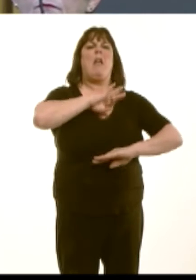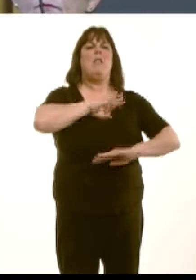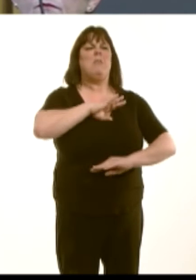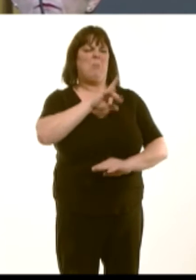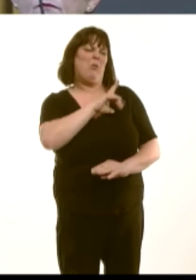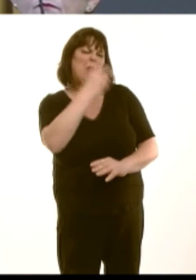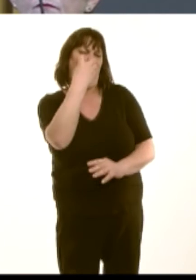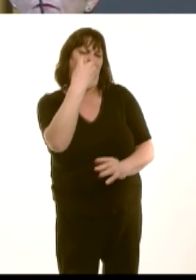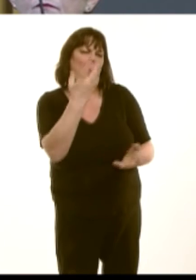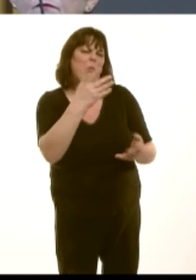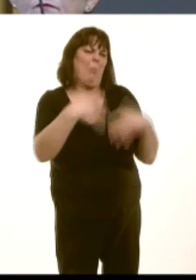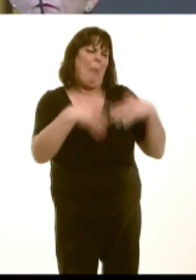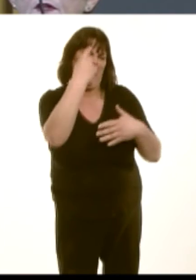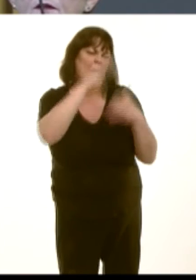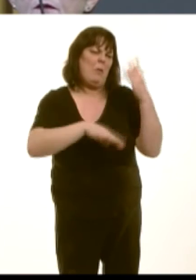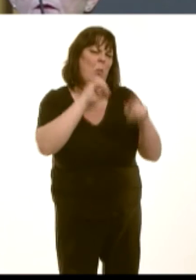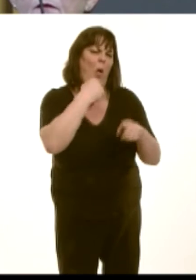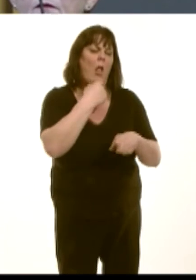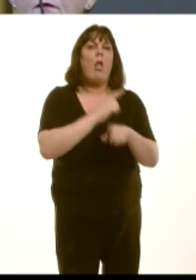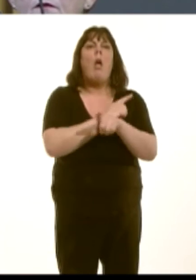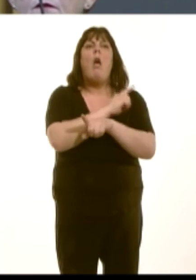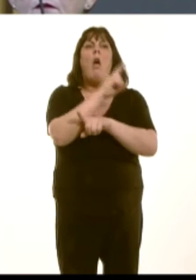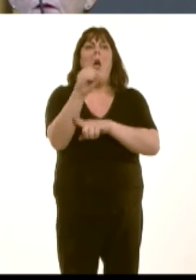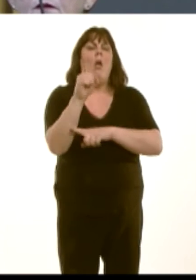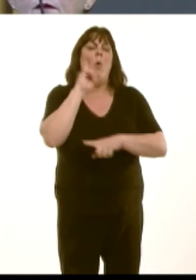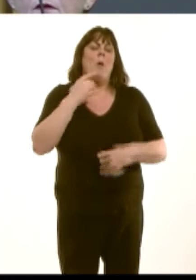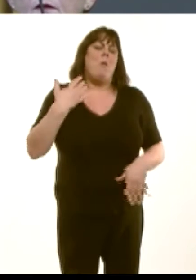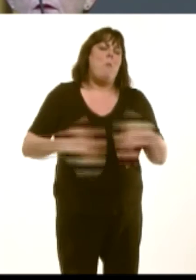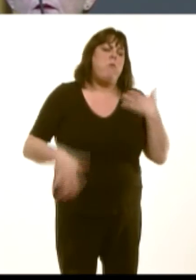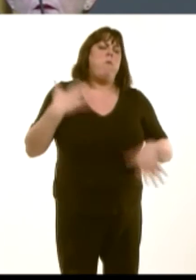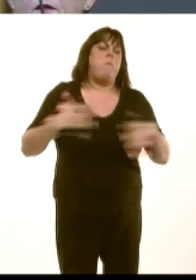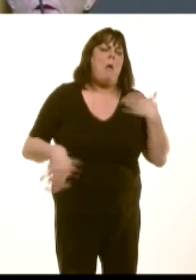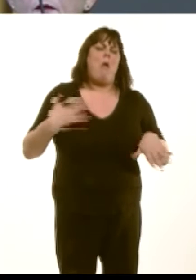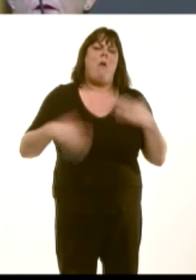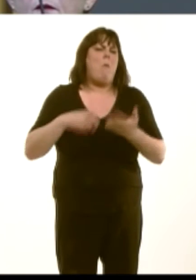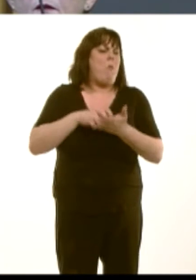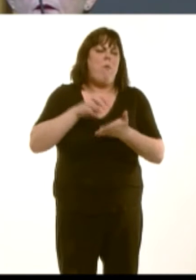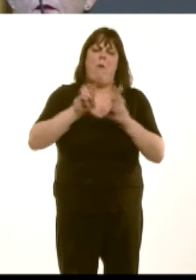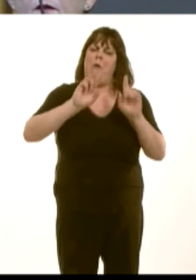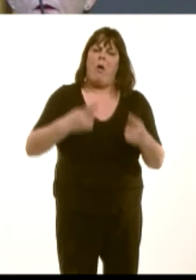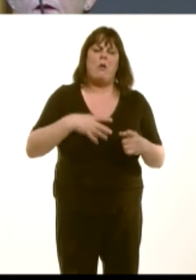A few days later, this 60-year-old constituent was in more pain, was unable to walk and sought advice from out-of-hours help.